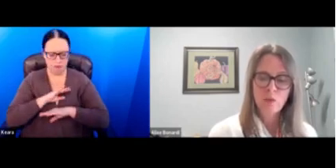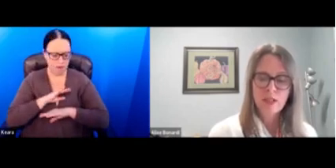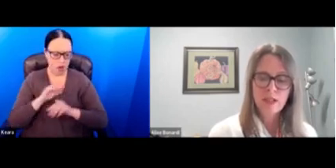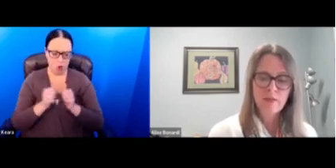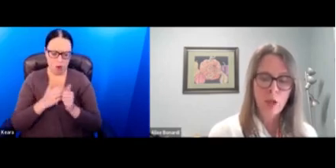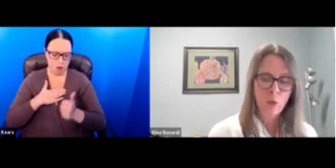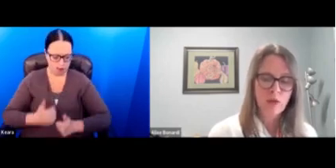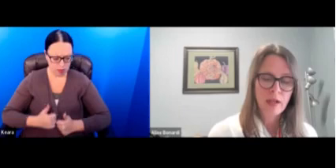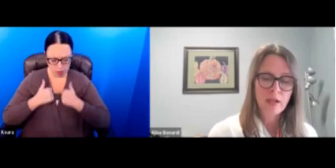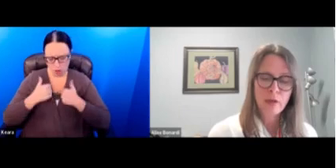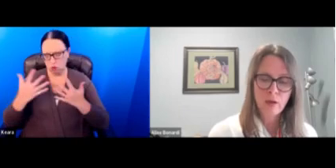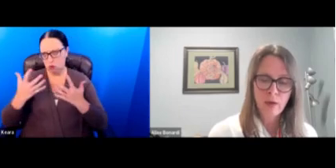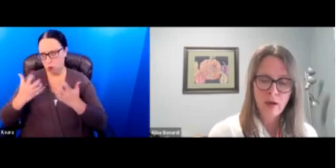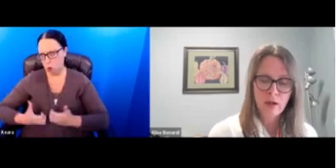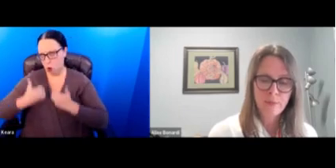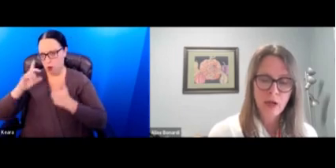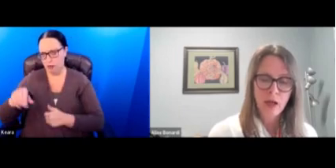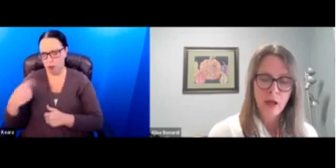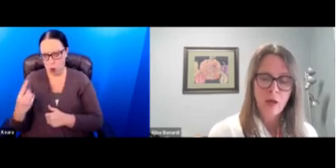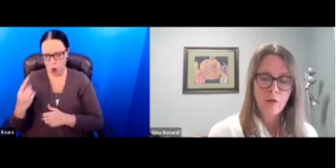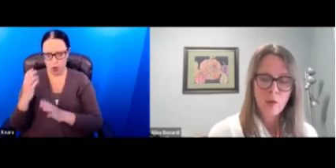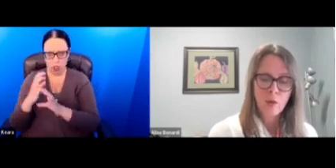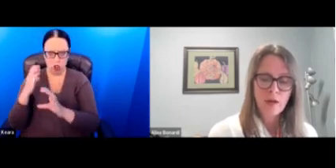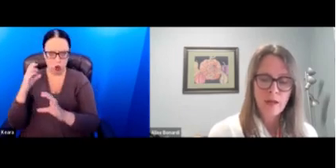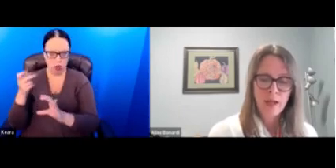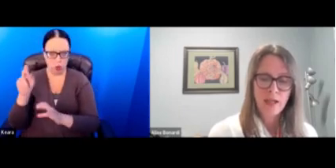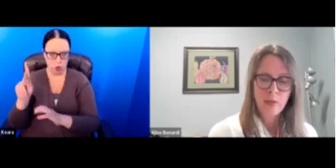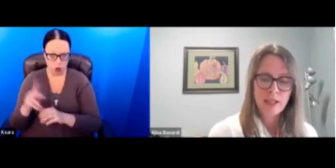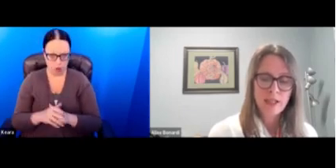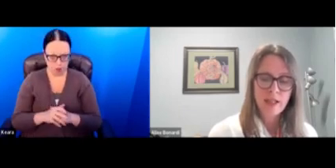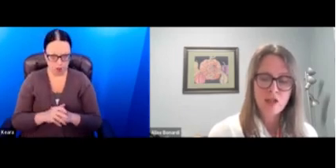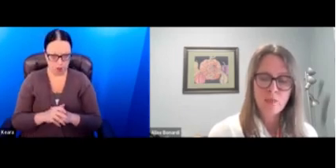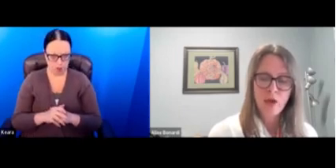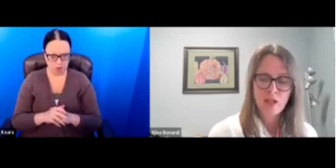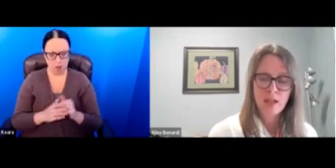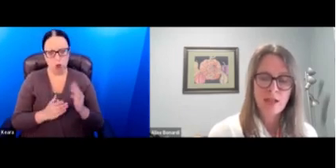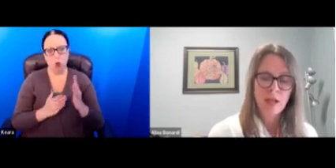dream was to live alone in a trailer park. Through the enabling technology project,